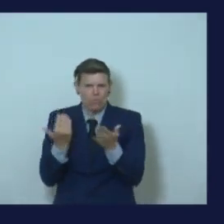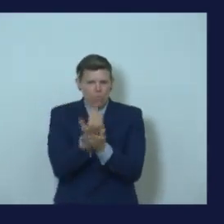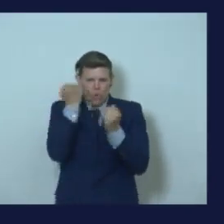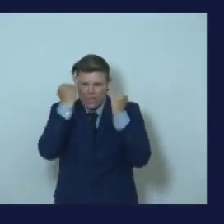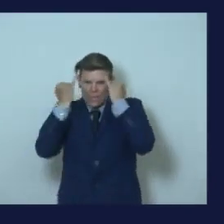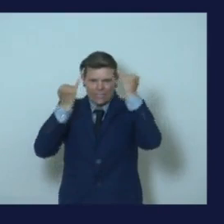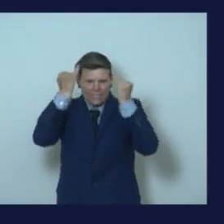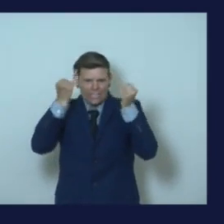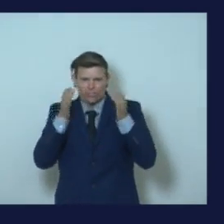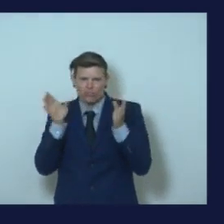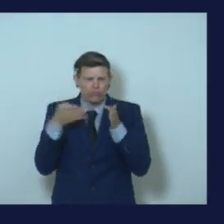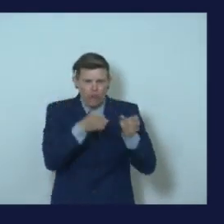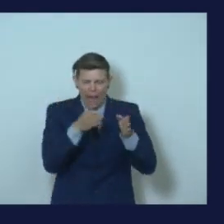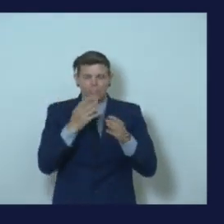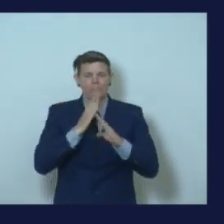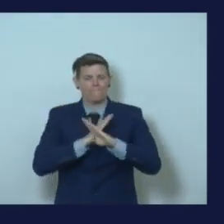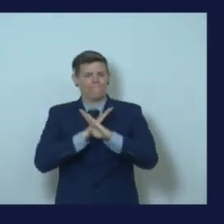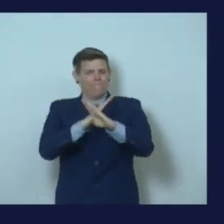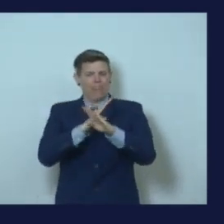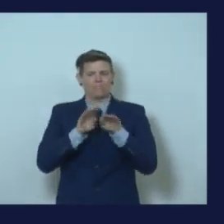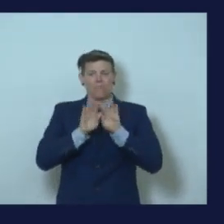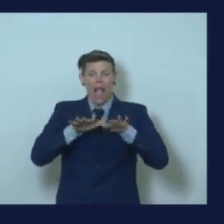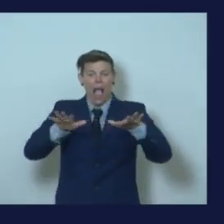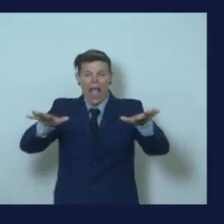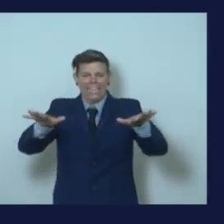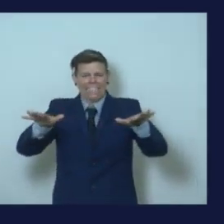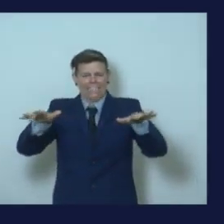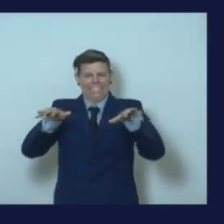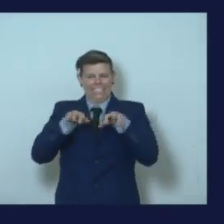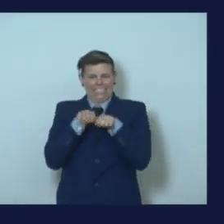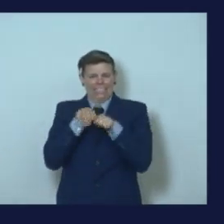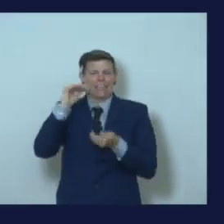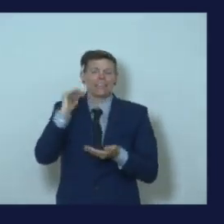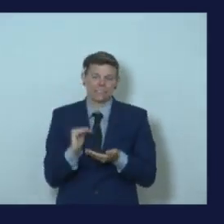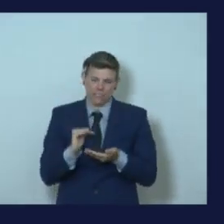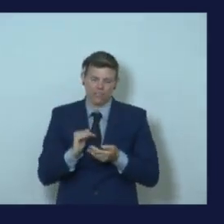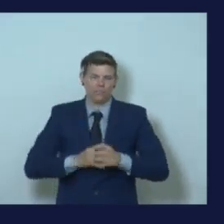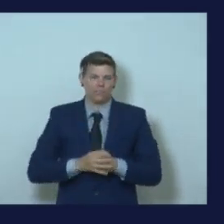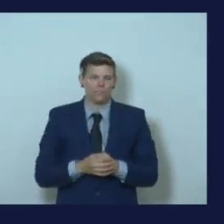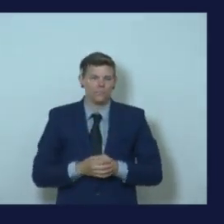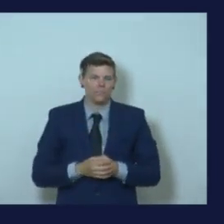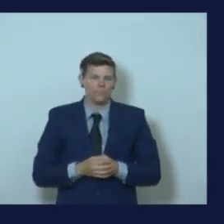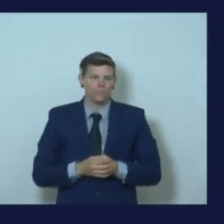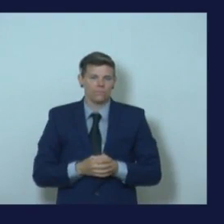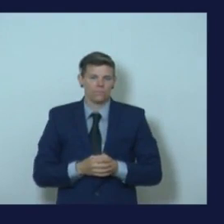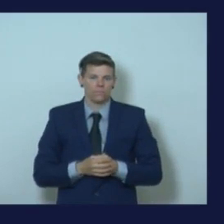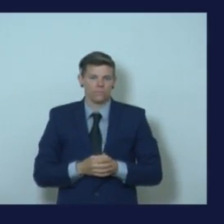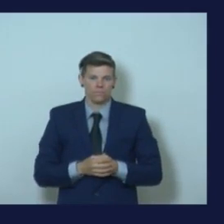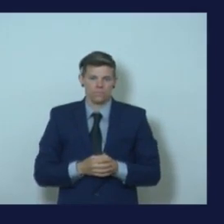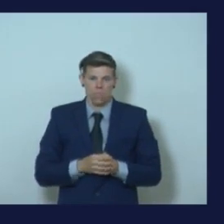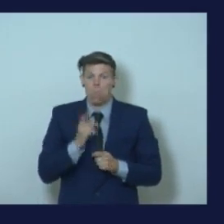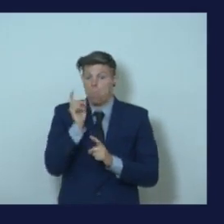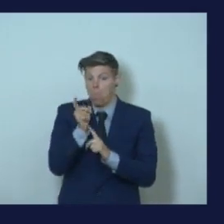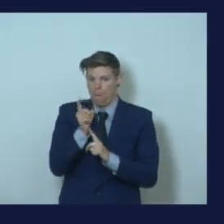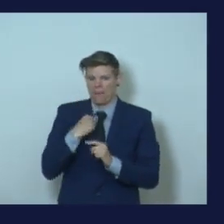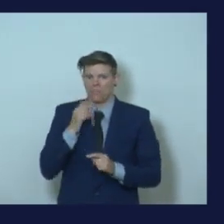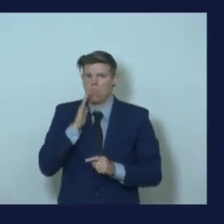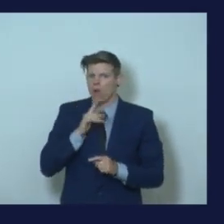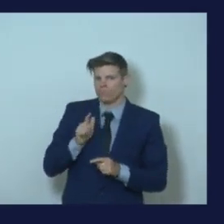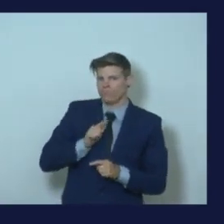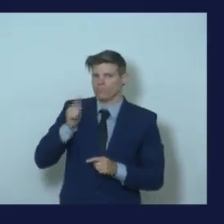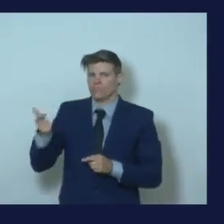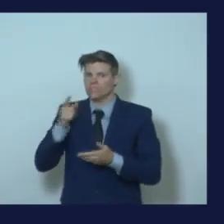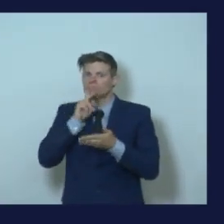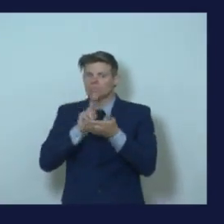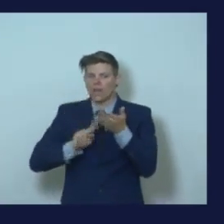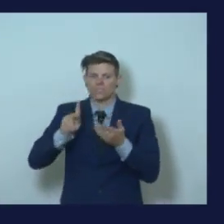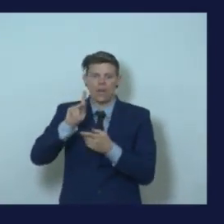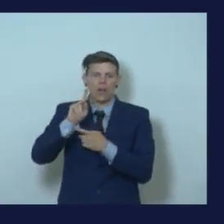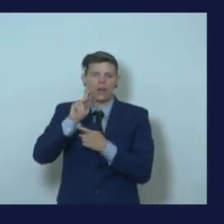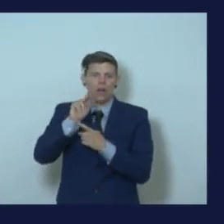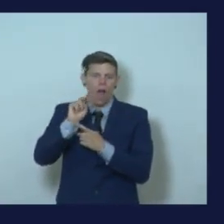IMPORTANT THAT WE GET OUR STRATEGIES RIGHT AND THAT WE CONTINUE TO WORK TO PREVENT THE TRANSMISSION AND THE INFECTION SPREAD OF COVID.